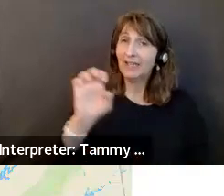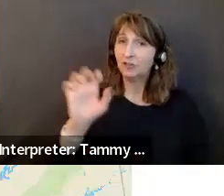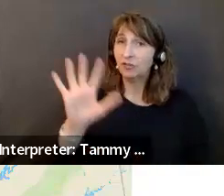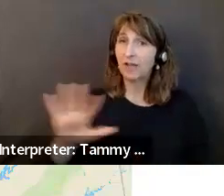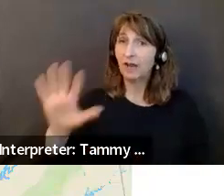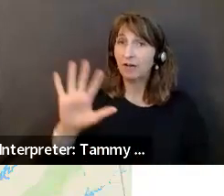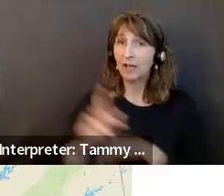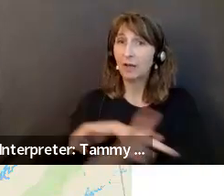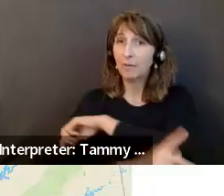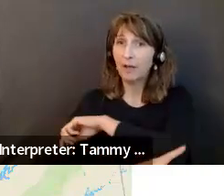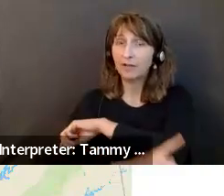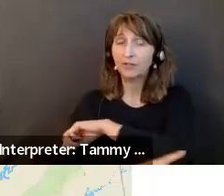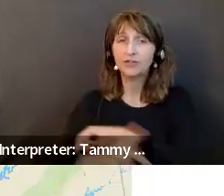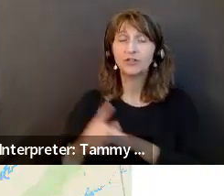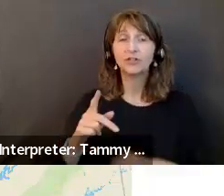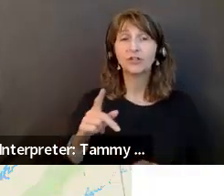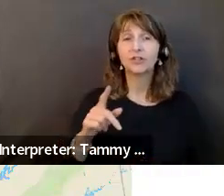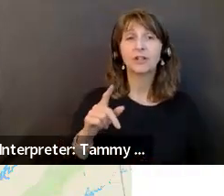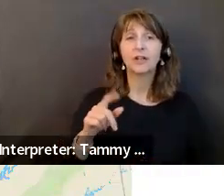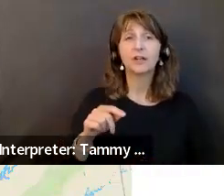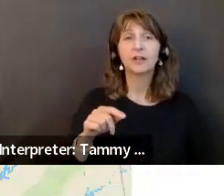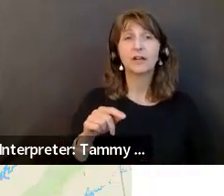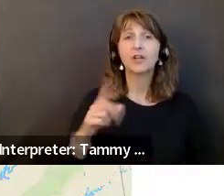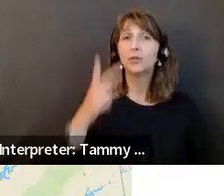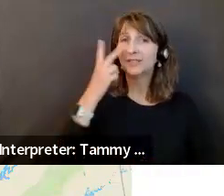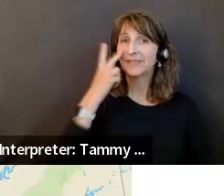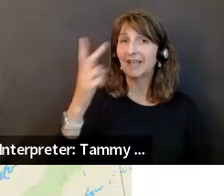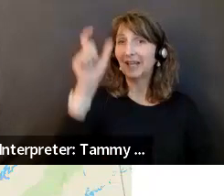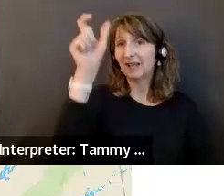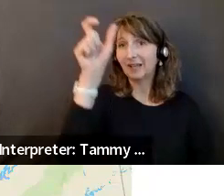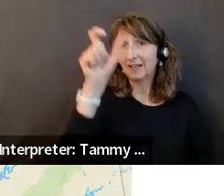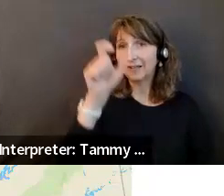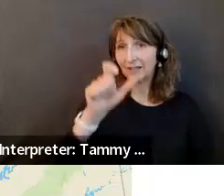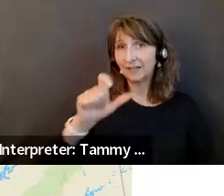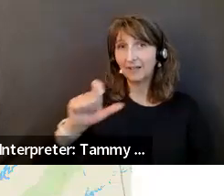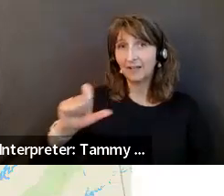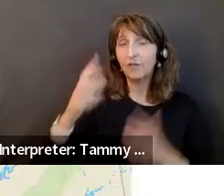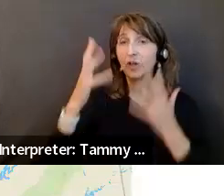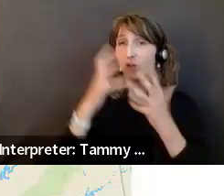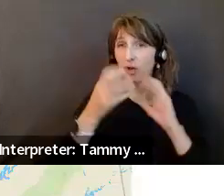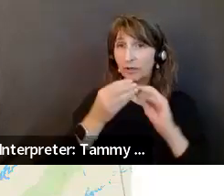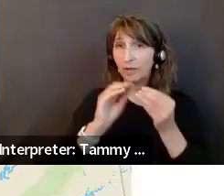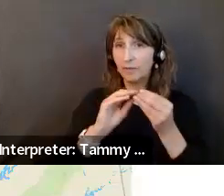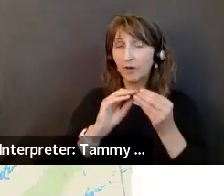We can see that. There's a lot of a high percentage of births within the past year.